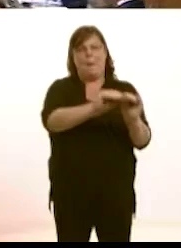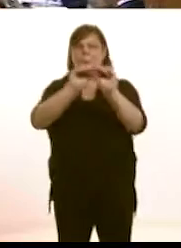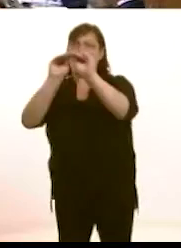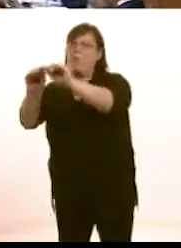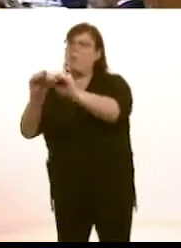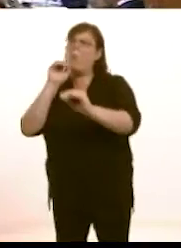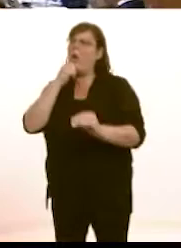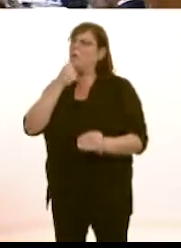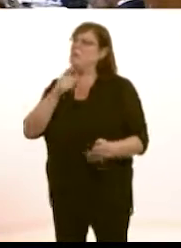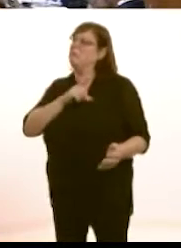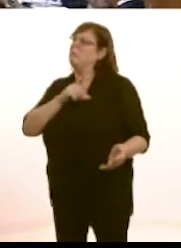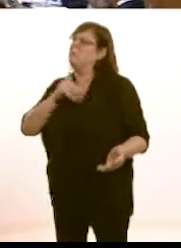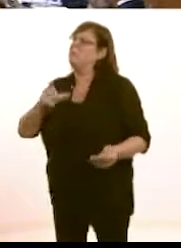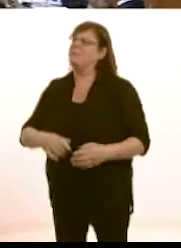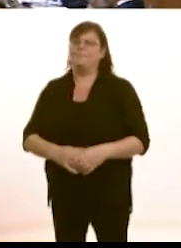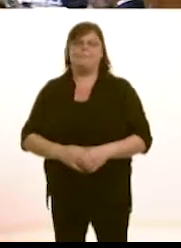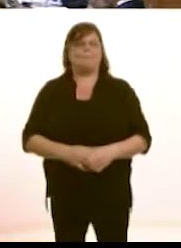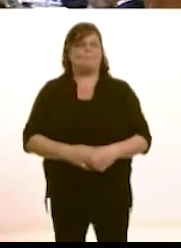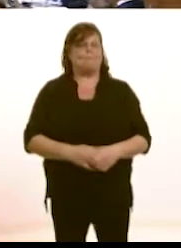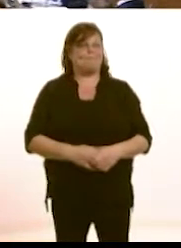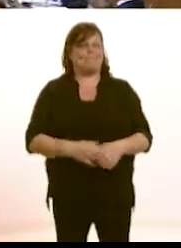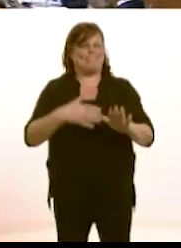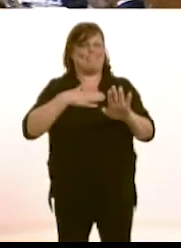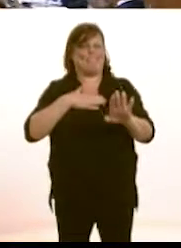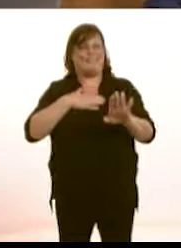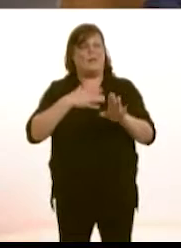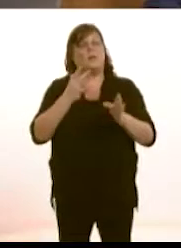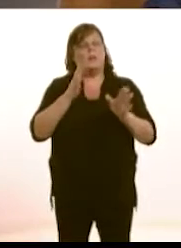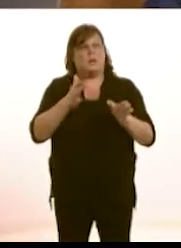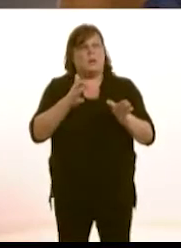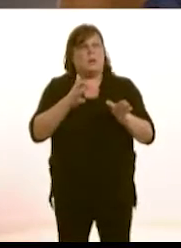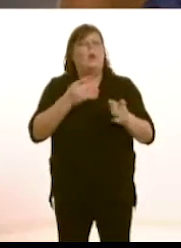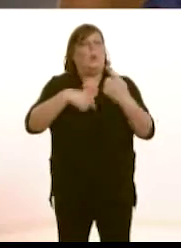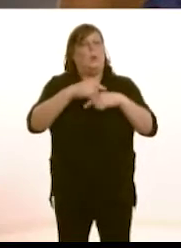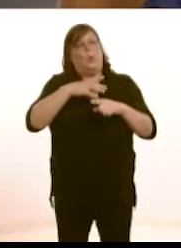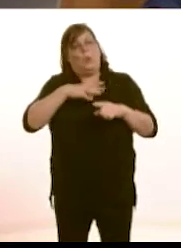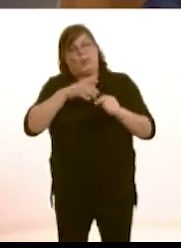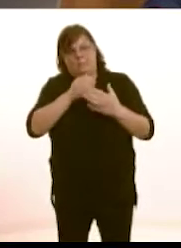Carwyn Jones: Far from itówe want to make sure that there is a specialist centre.